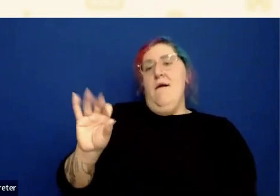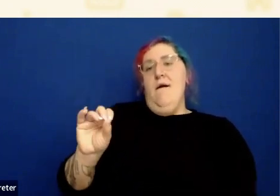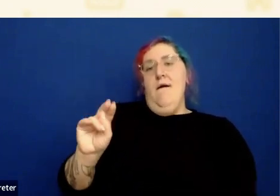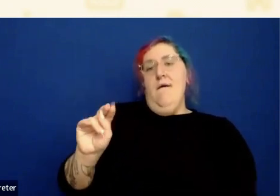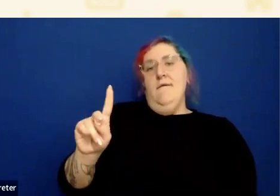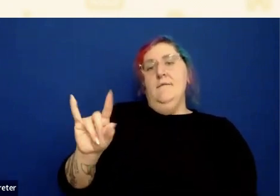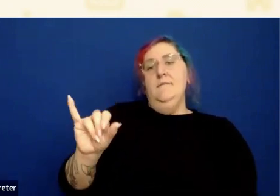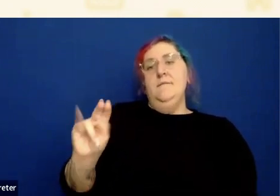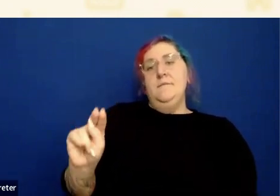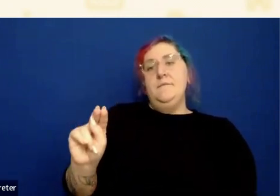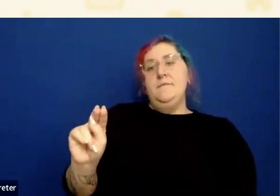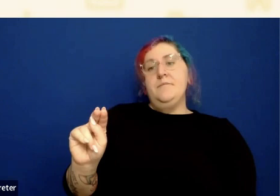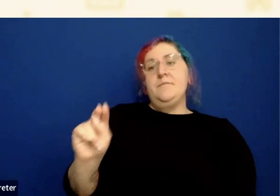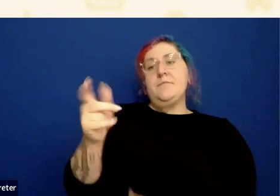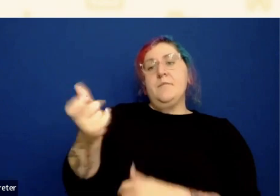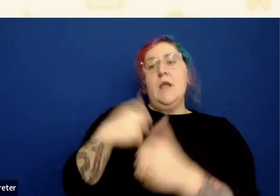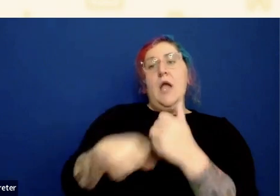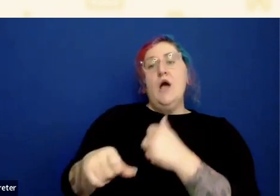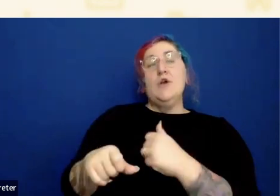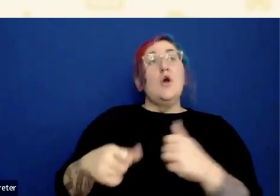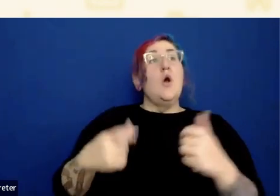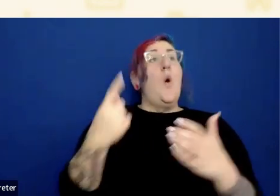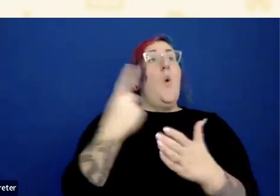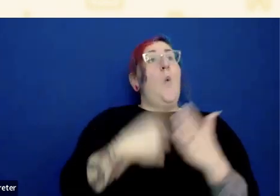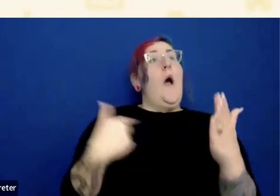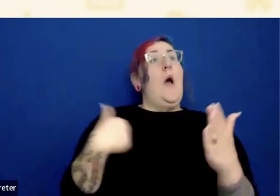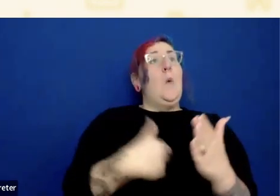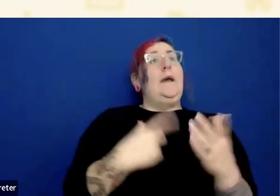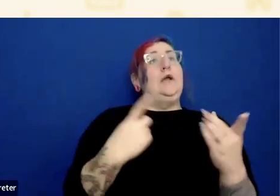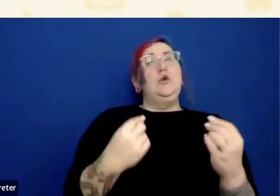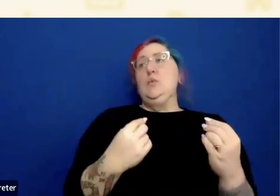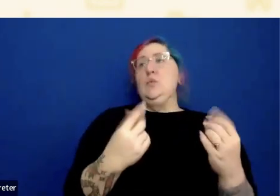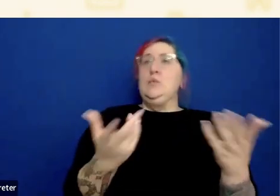And then it's under What we do. GAAD pledge. And I'm going to put that link in the chat.